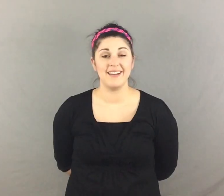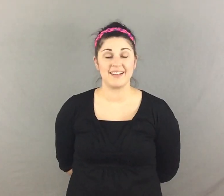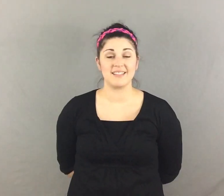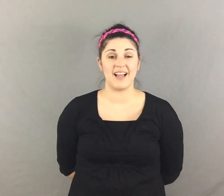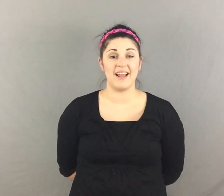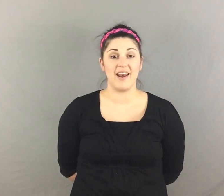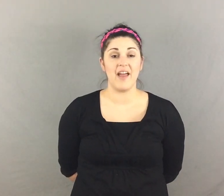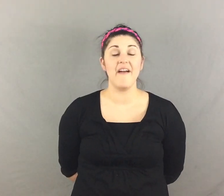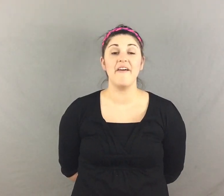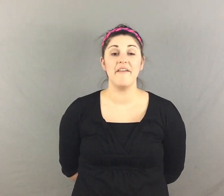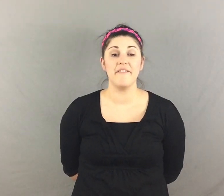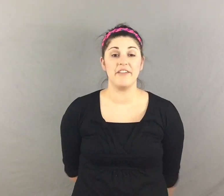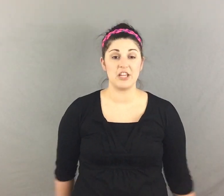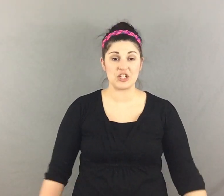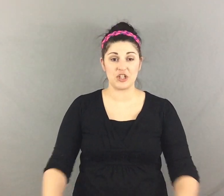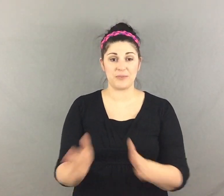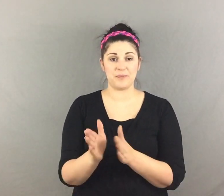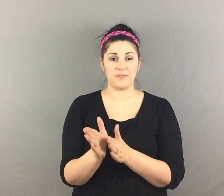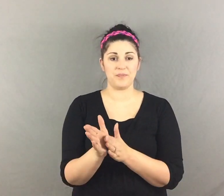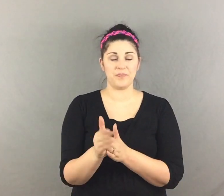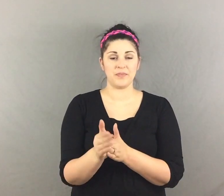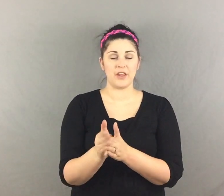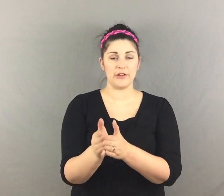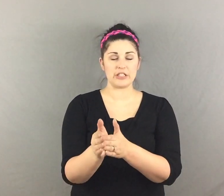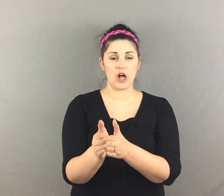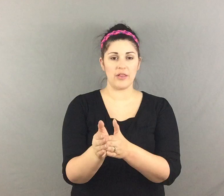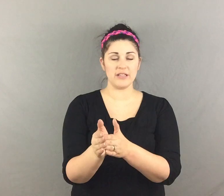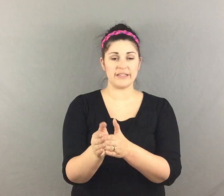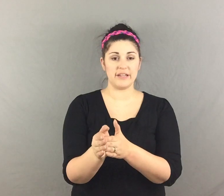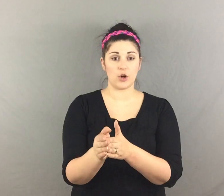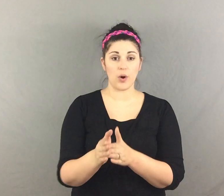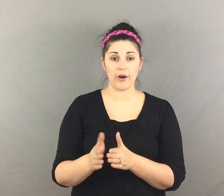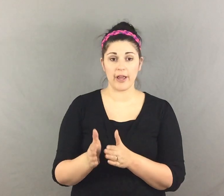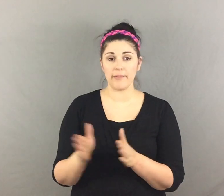Next time fish, you saw this and aquarium,